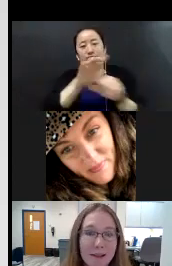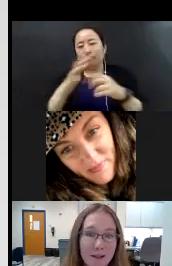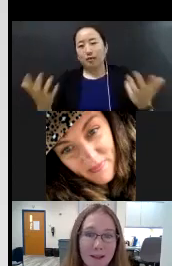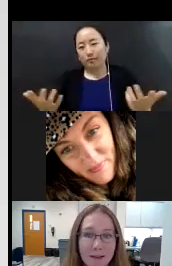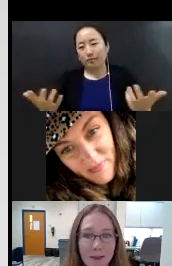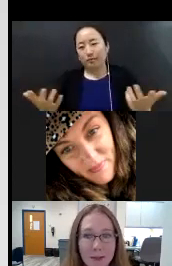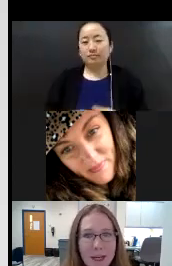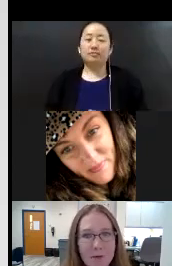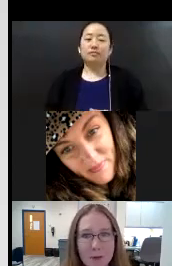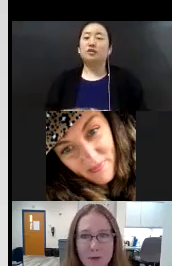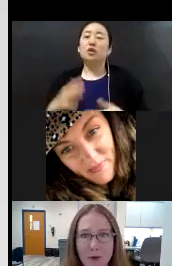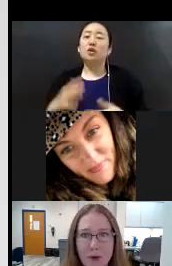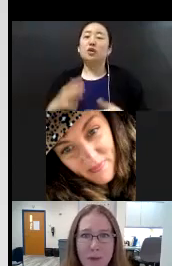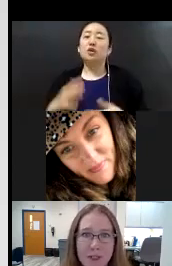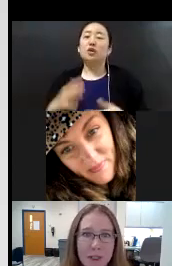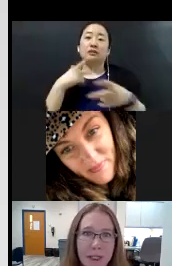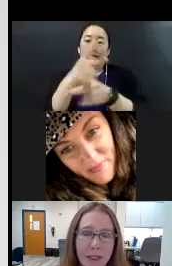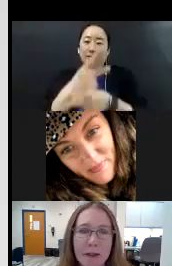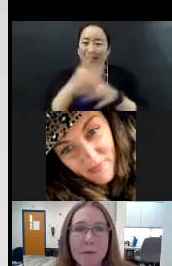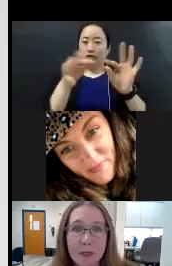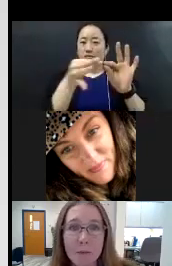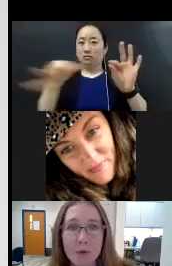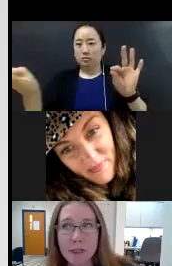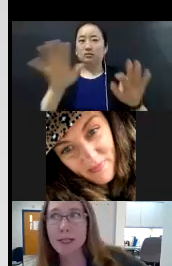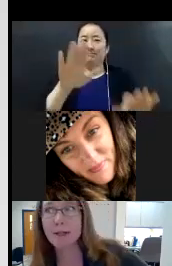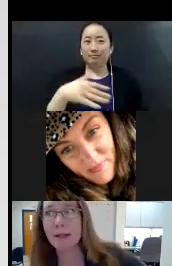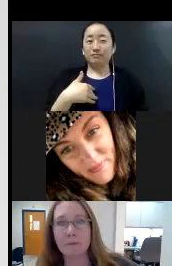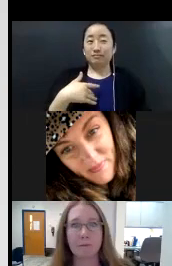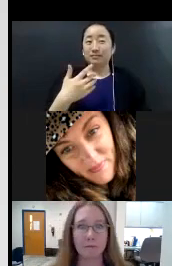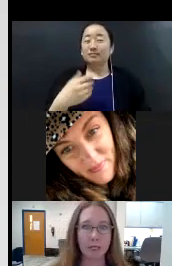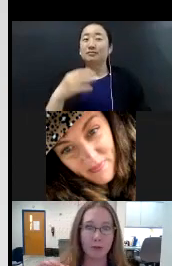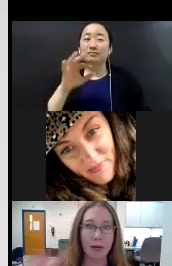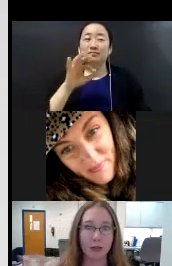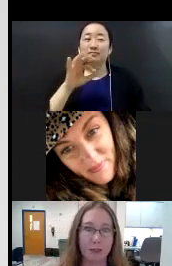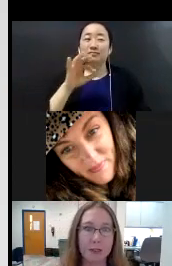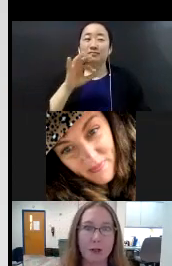WE SEND THEM I DIRECTIONS.